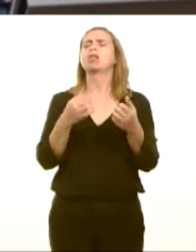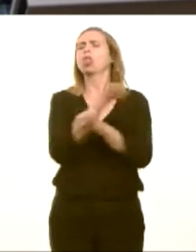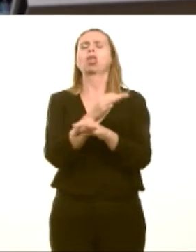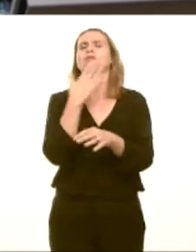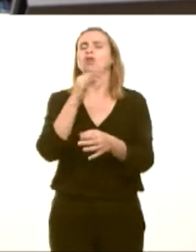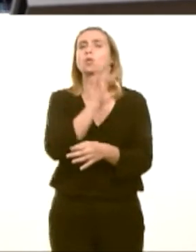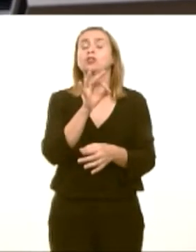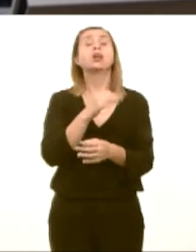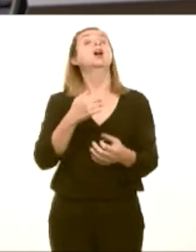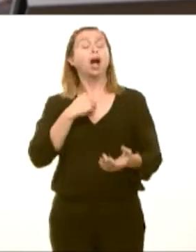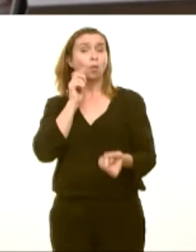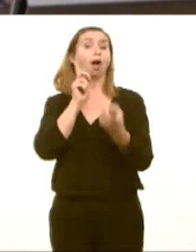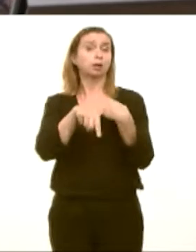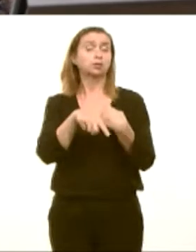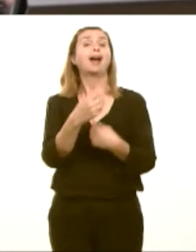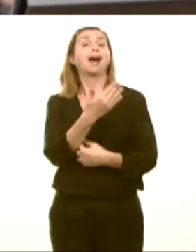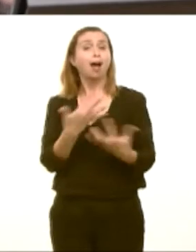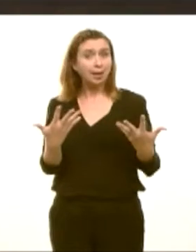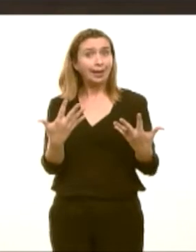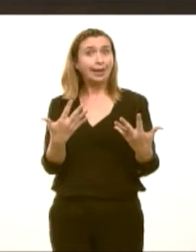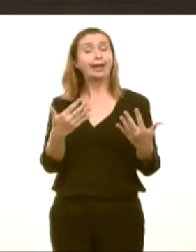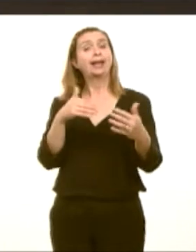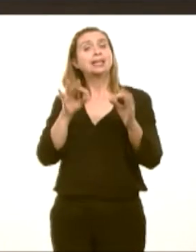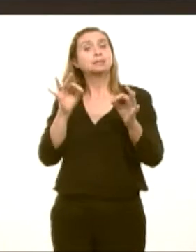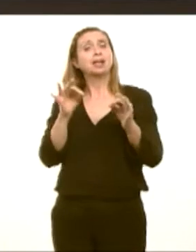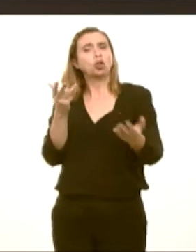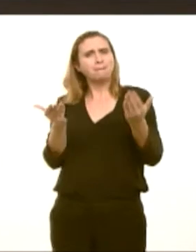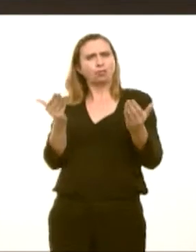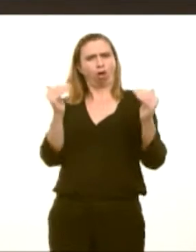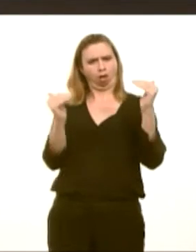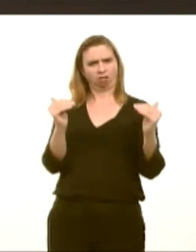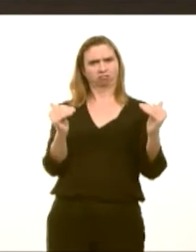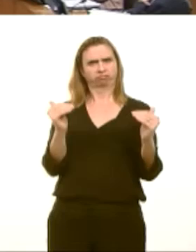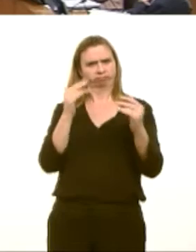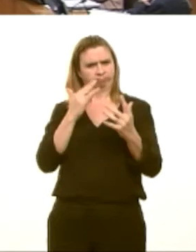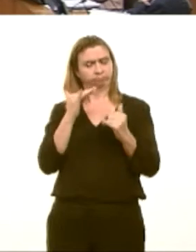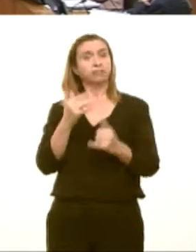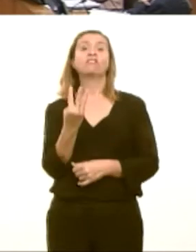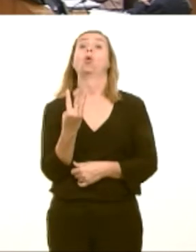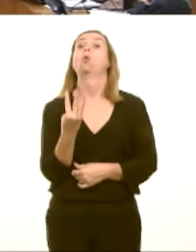The answer is ëfourí, as it happens. But, the situation is that we have the national literacyó[Interruption.]